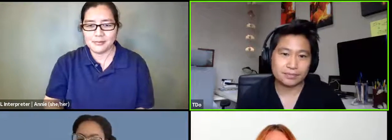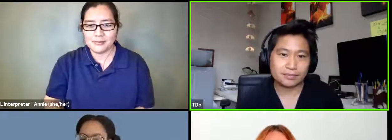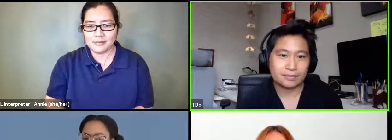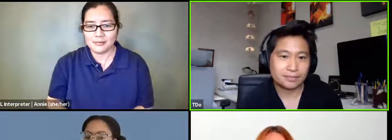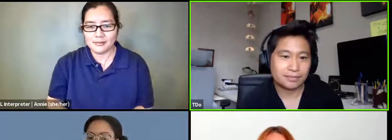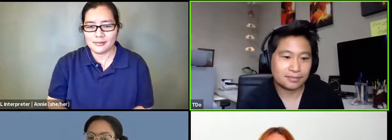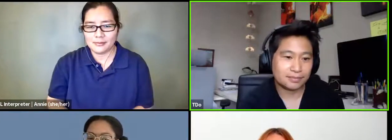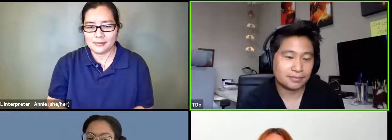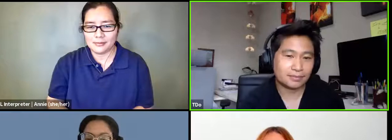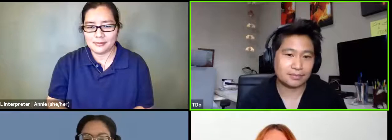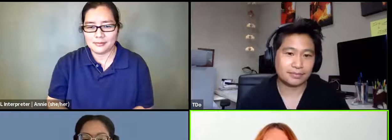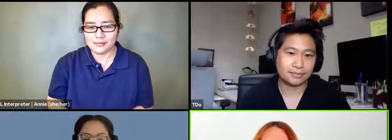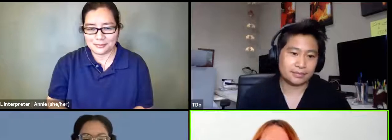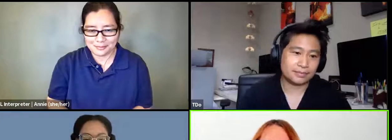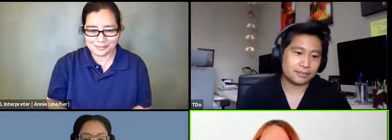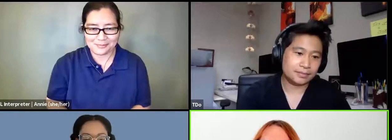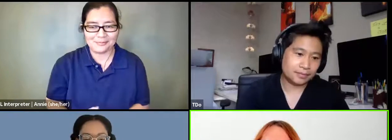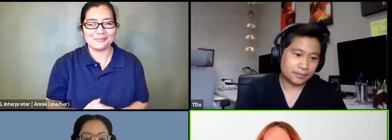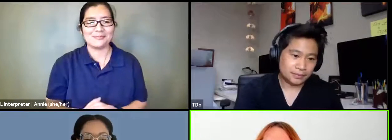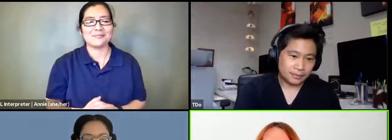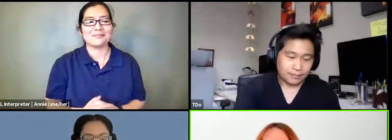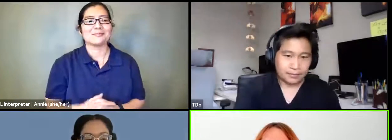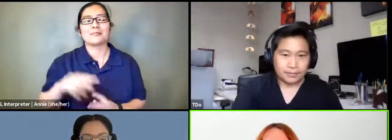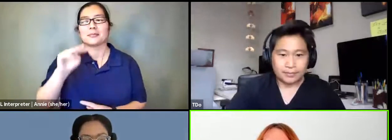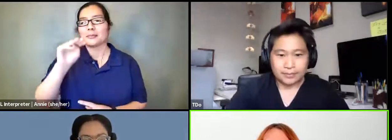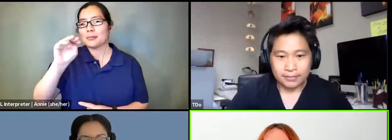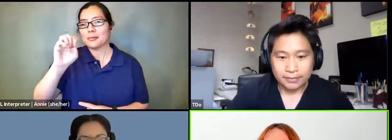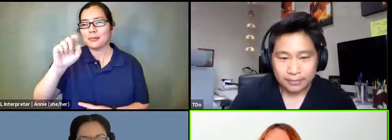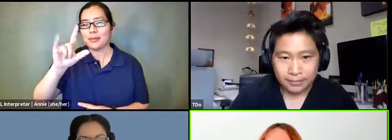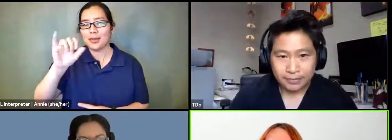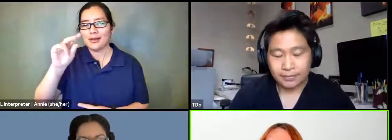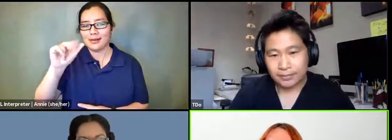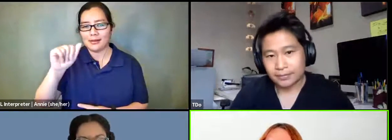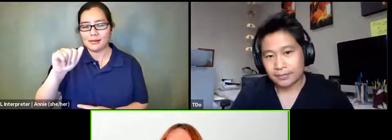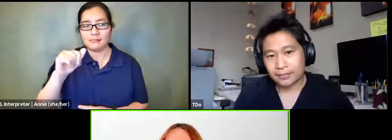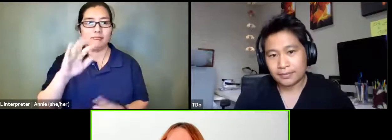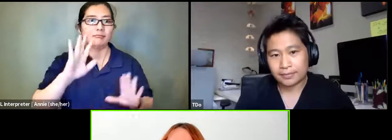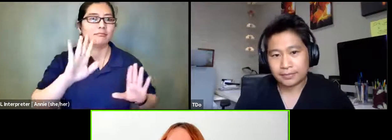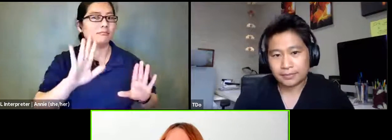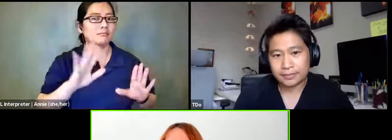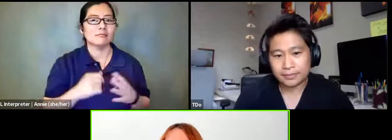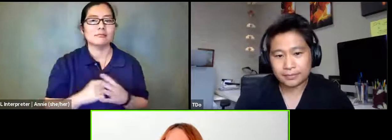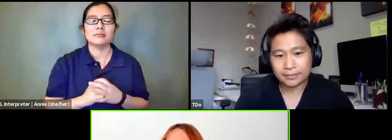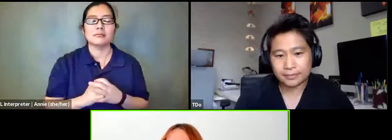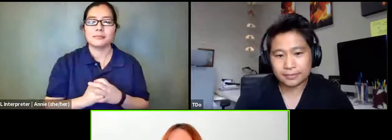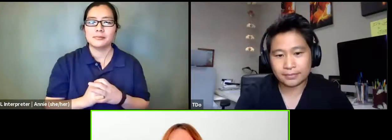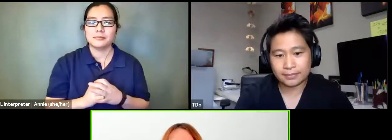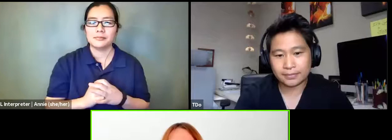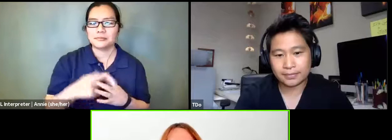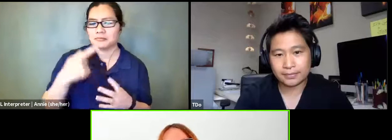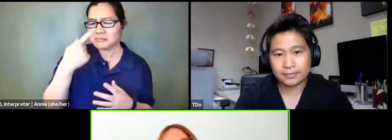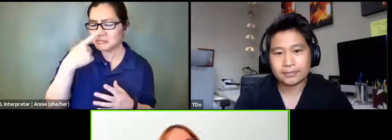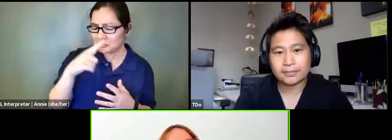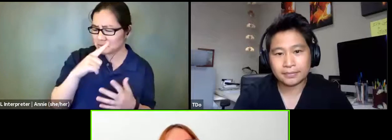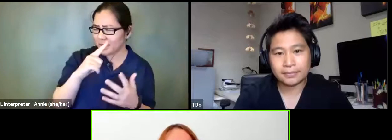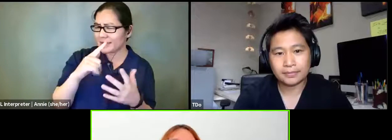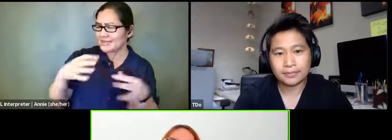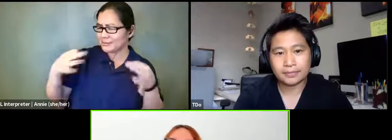Awesome. Can you walk through the steps that - for somebody - because